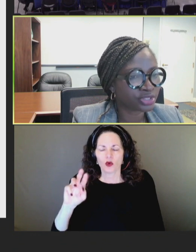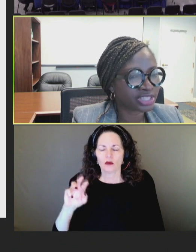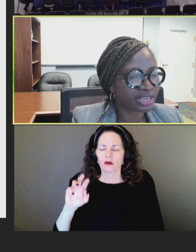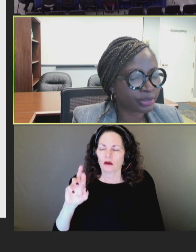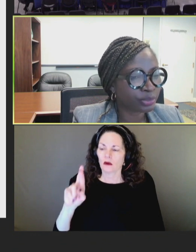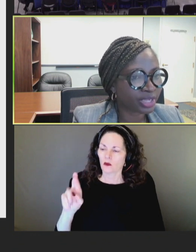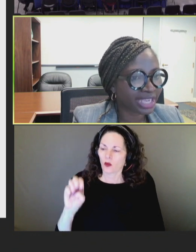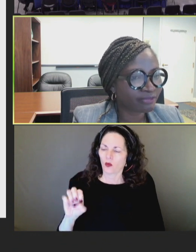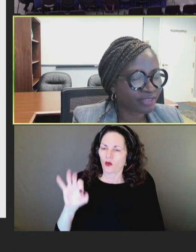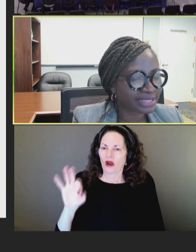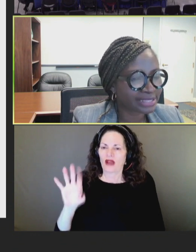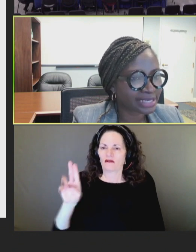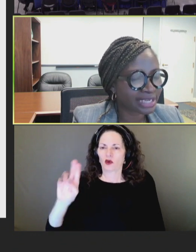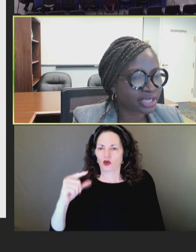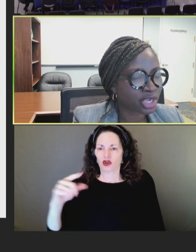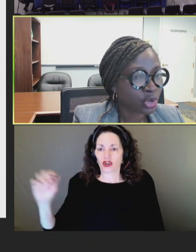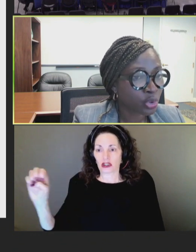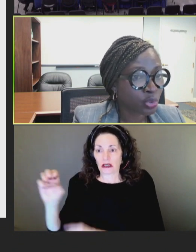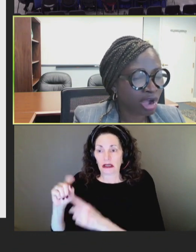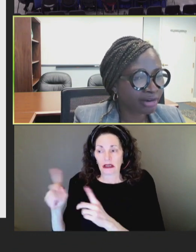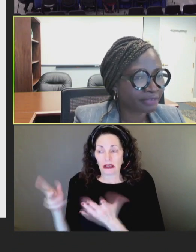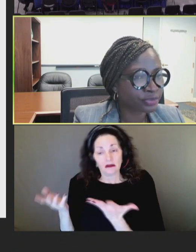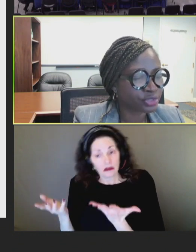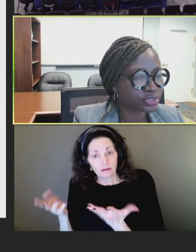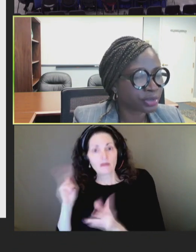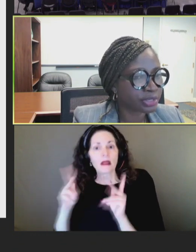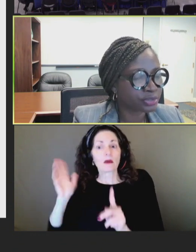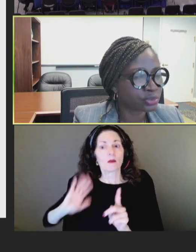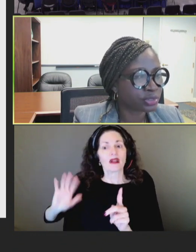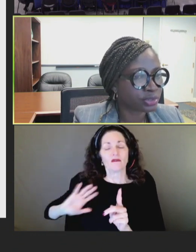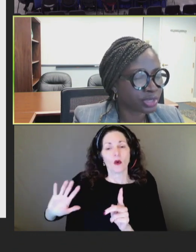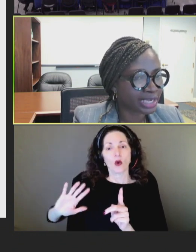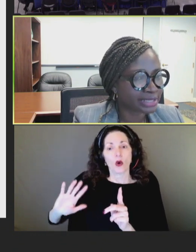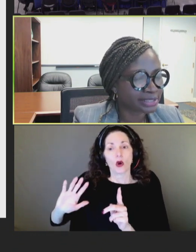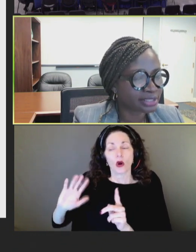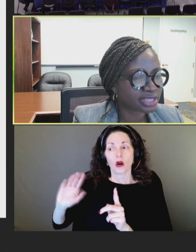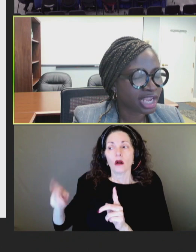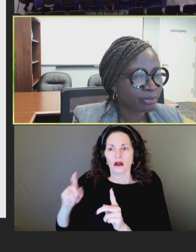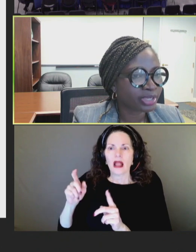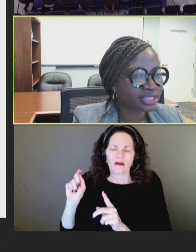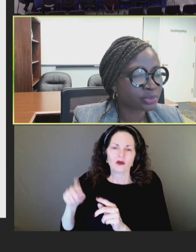such that people were getting vaccinated who are refugees coming into the United States. But this